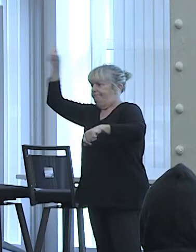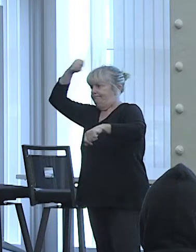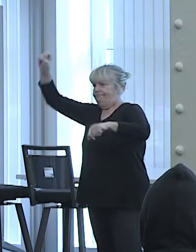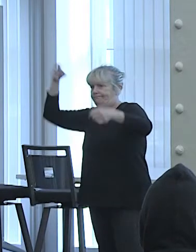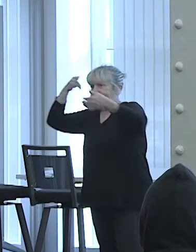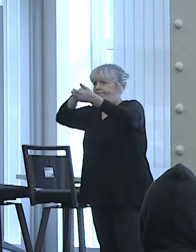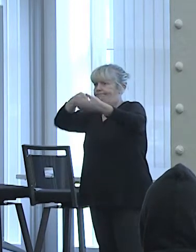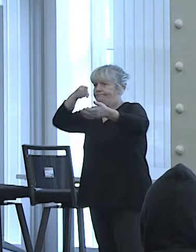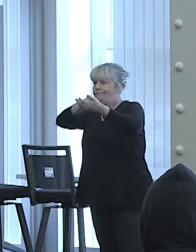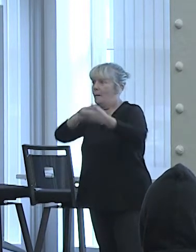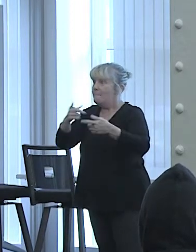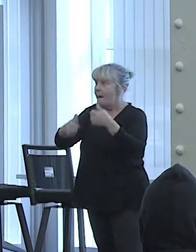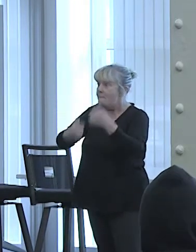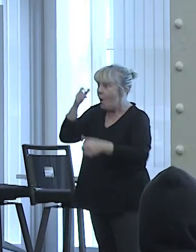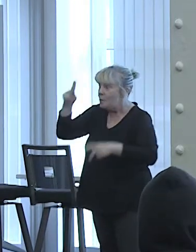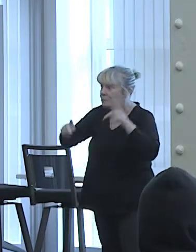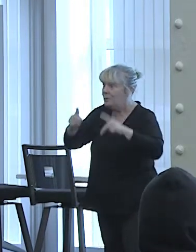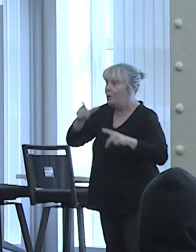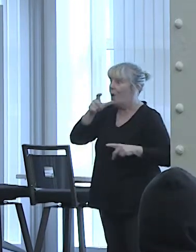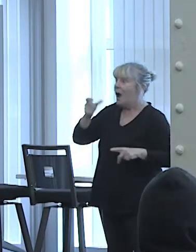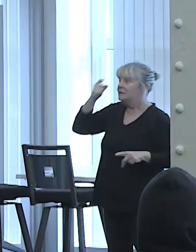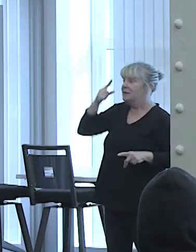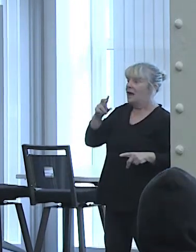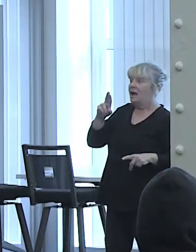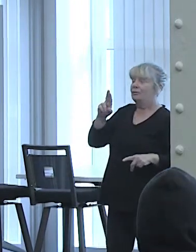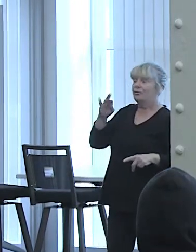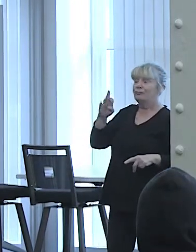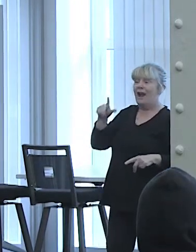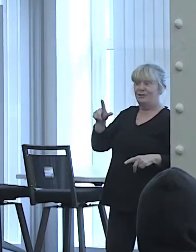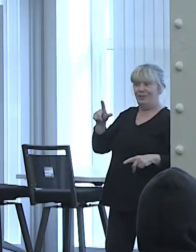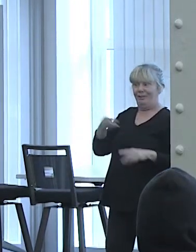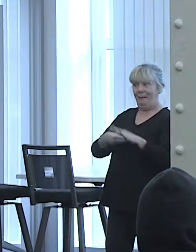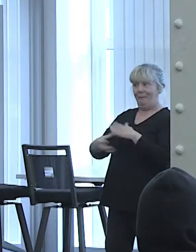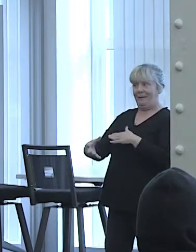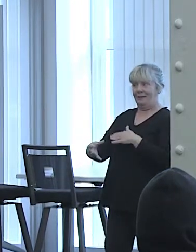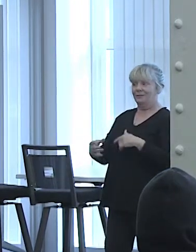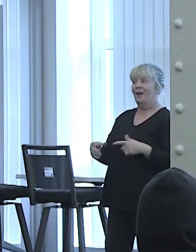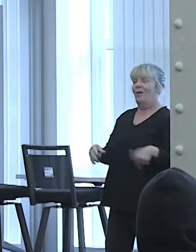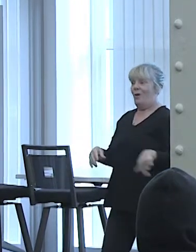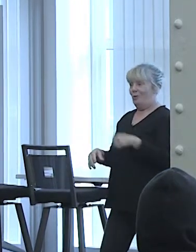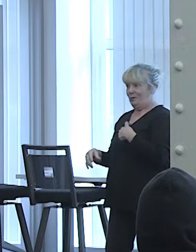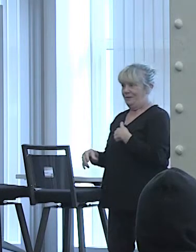who understand the racial implications of the JRC are those of us who are disabled people of color.